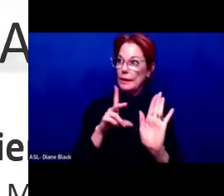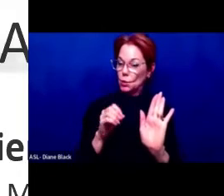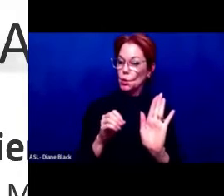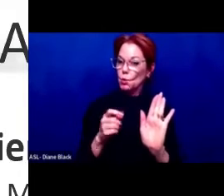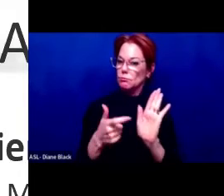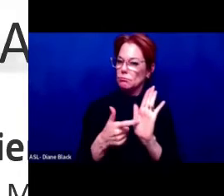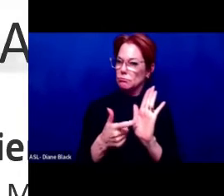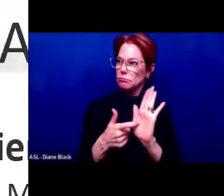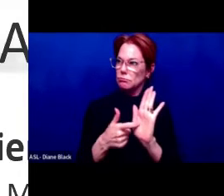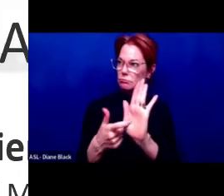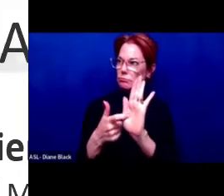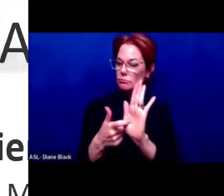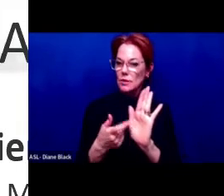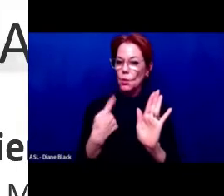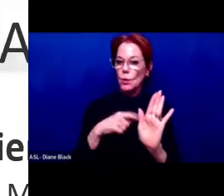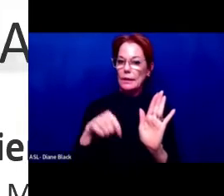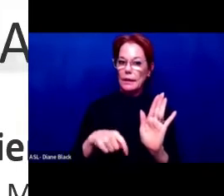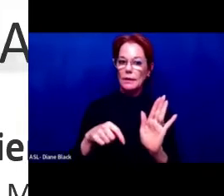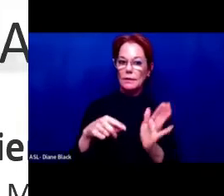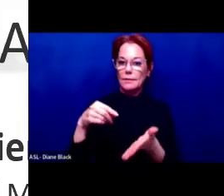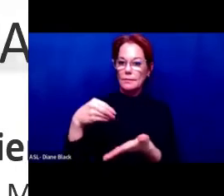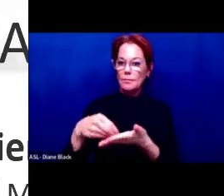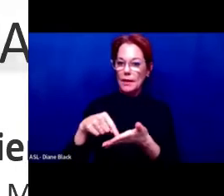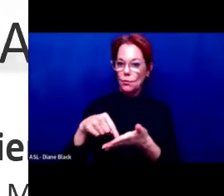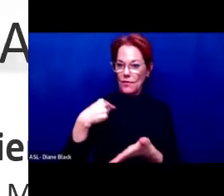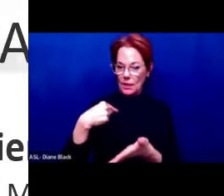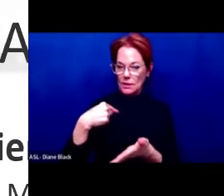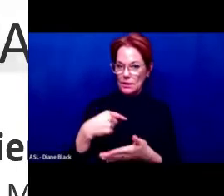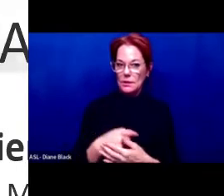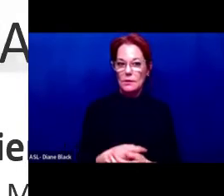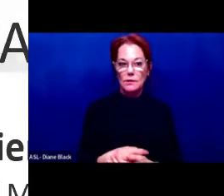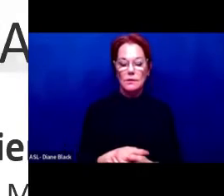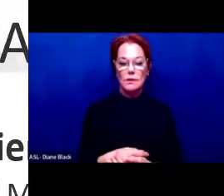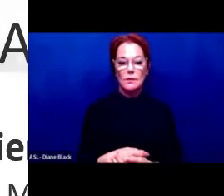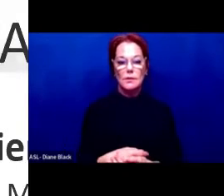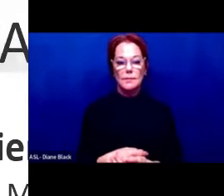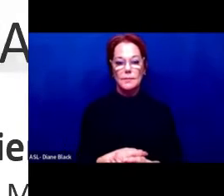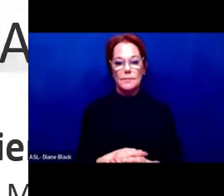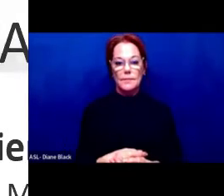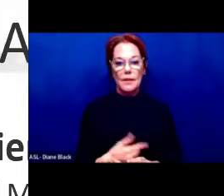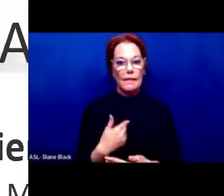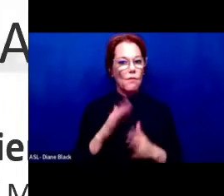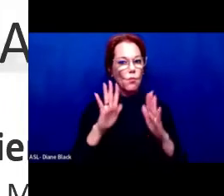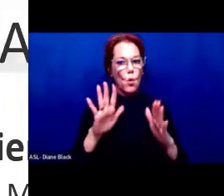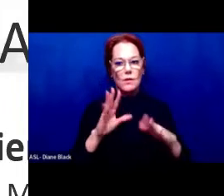reimbursement of funding. And there are some excellent consultants out there. We have a